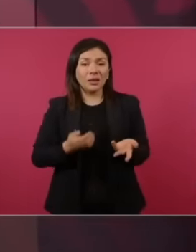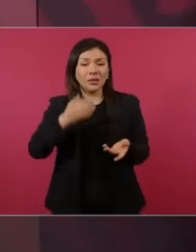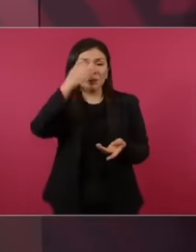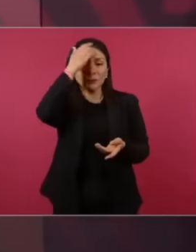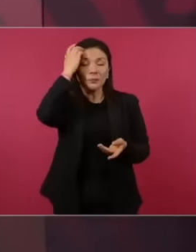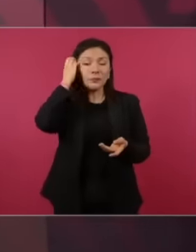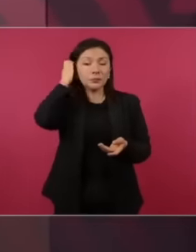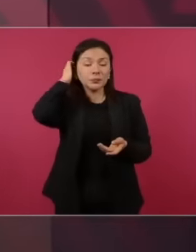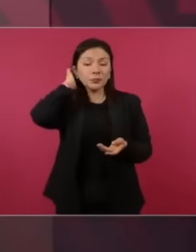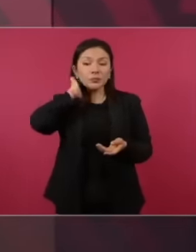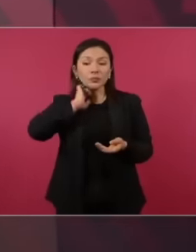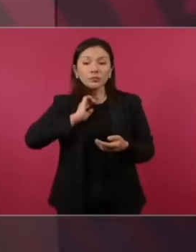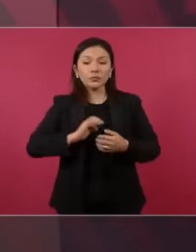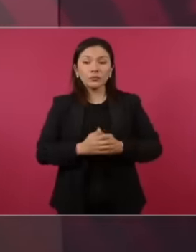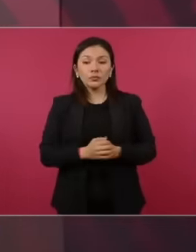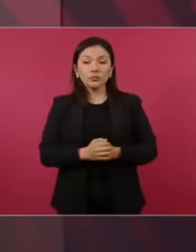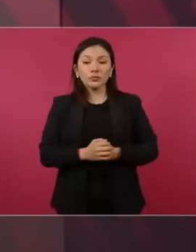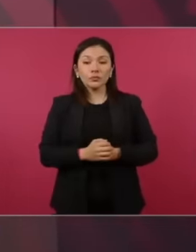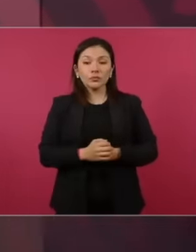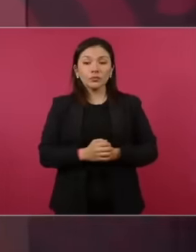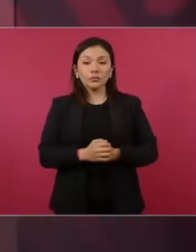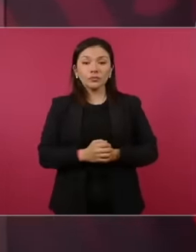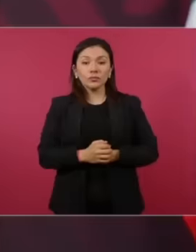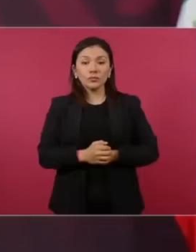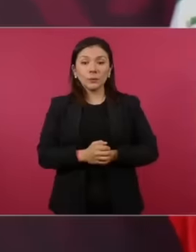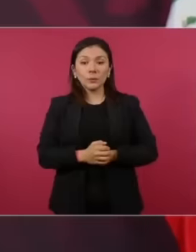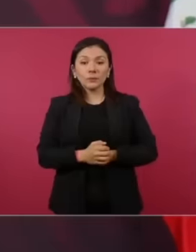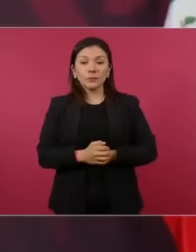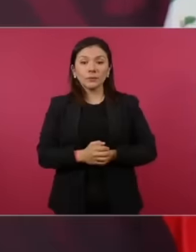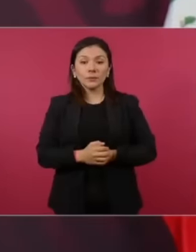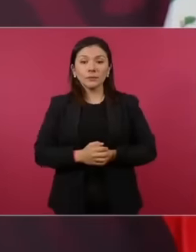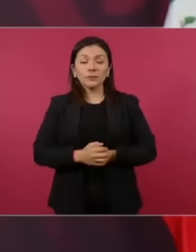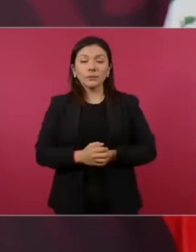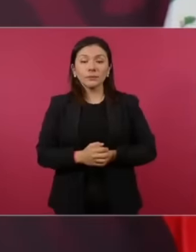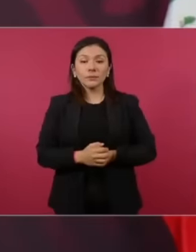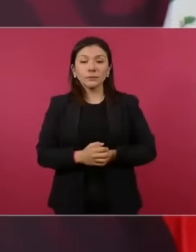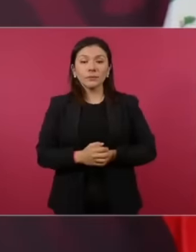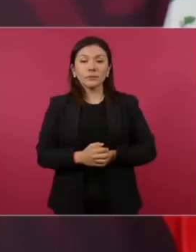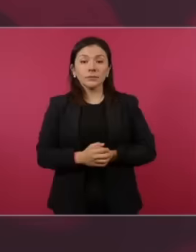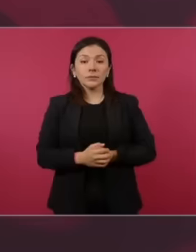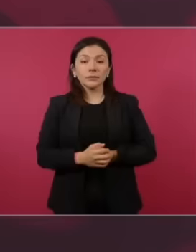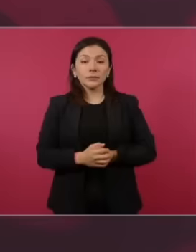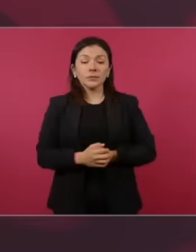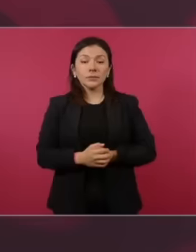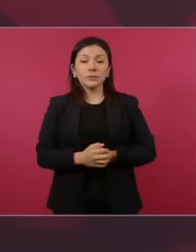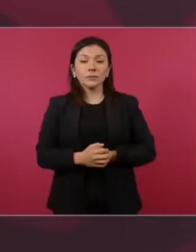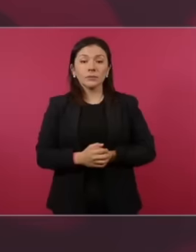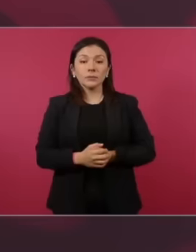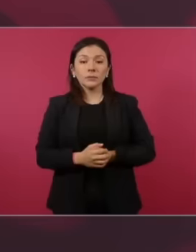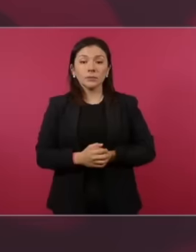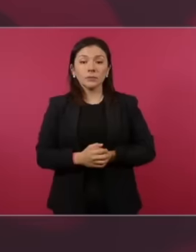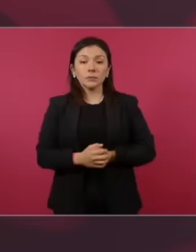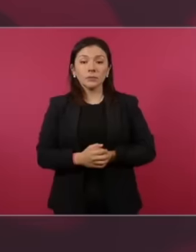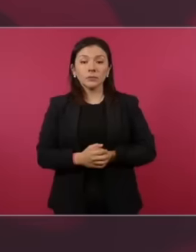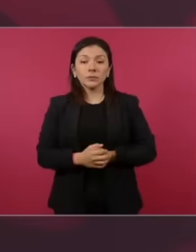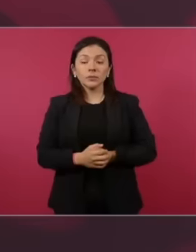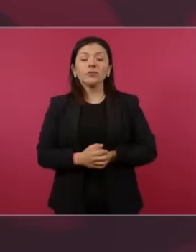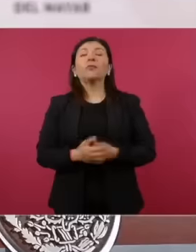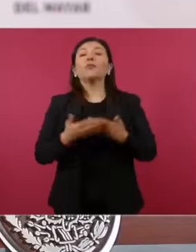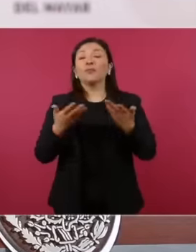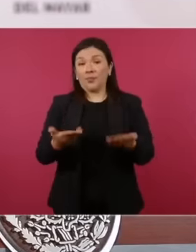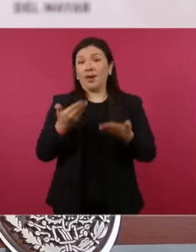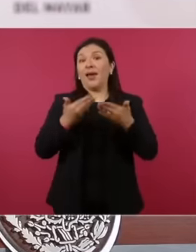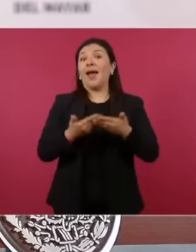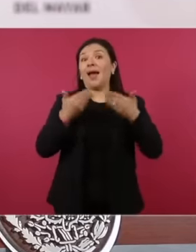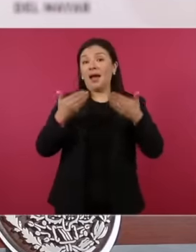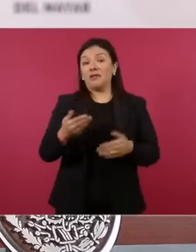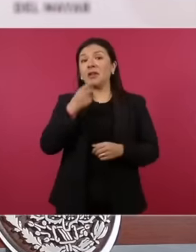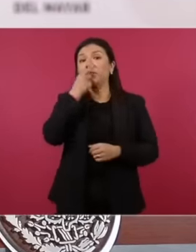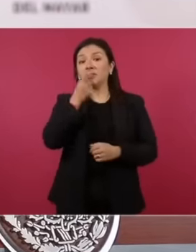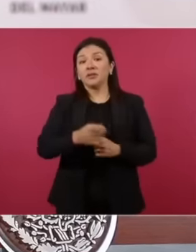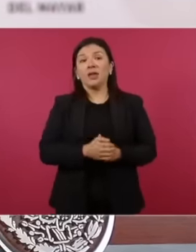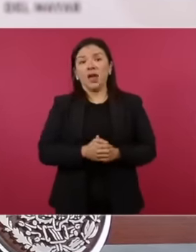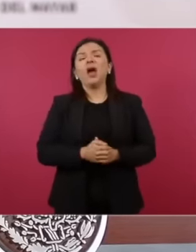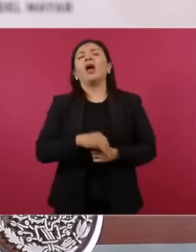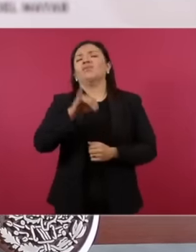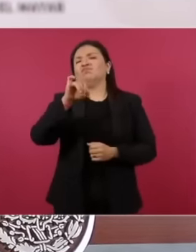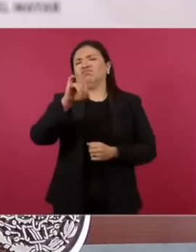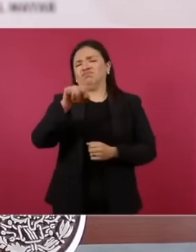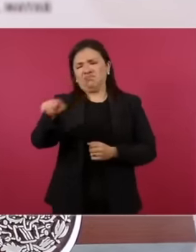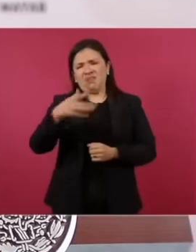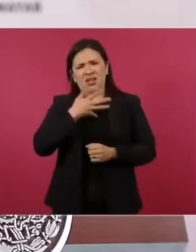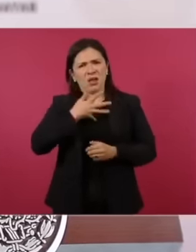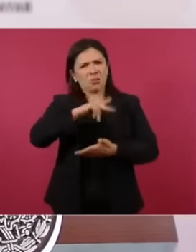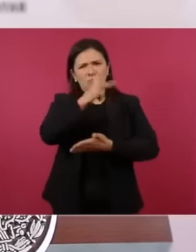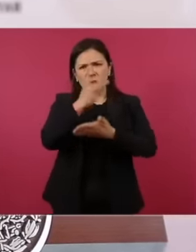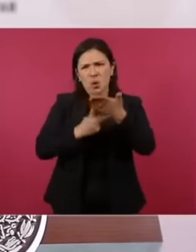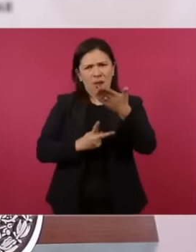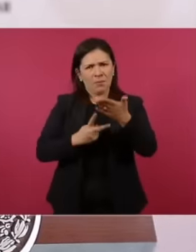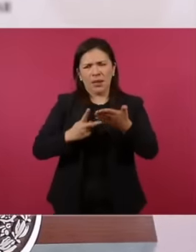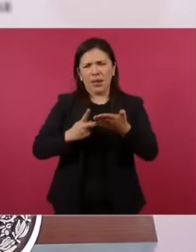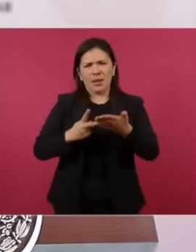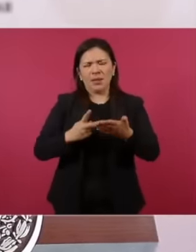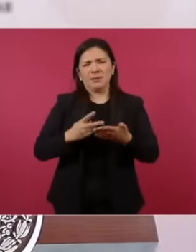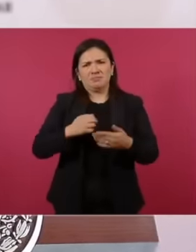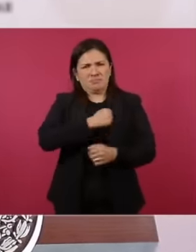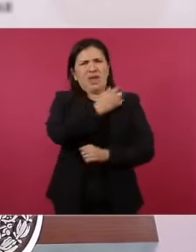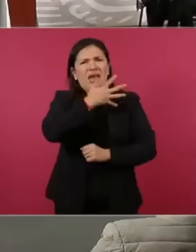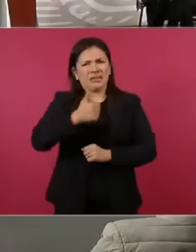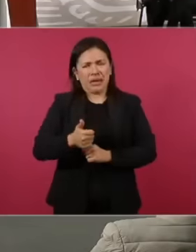This for now they say Well, yes, the welfare programs were clearly the